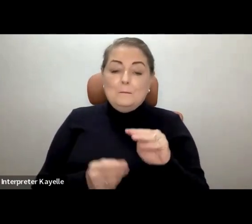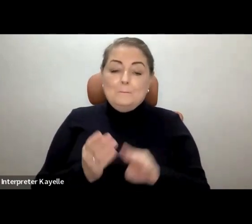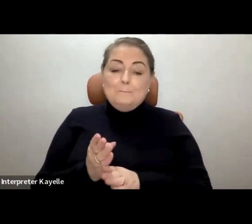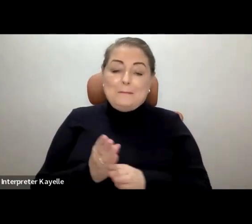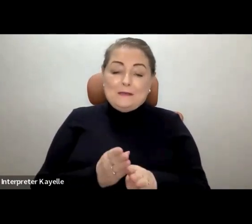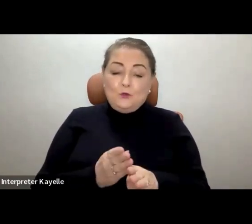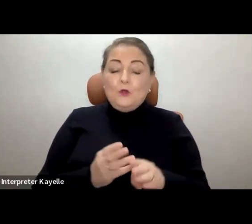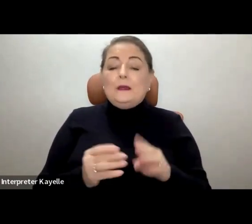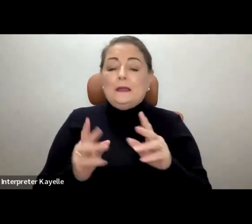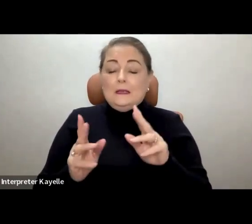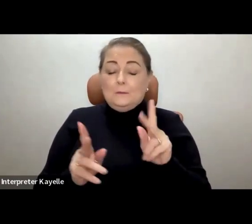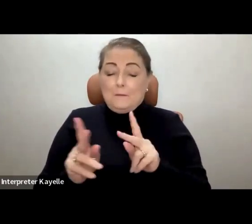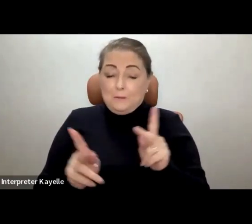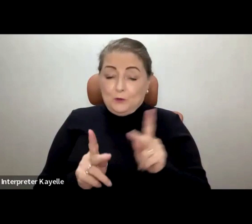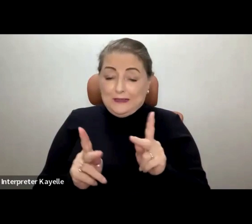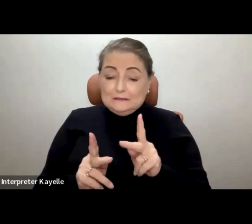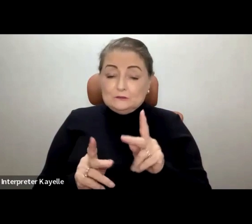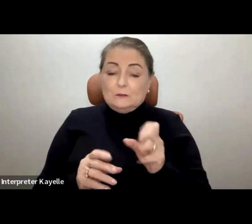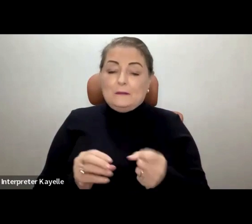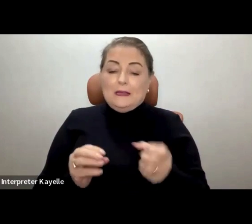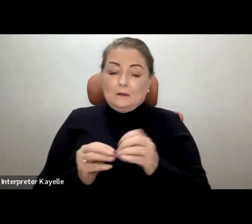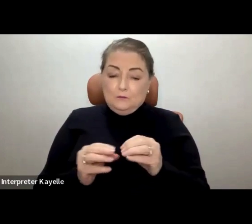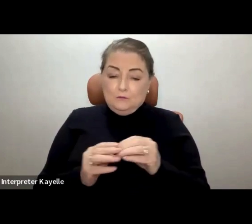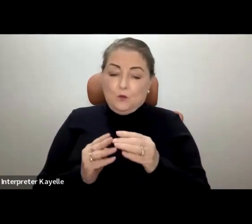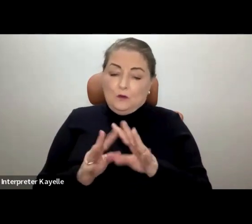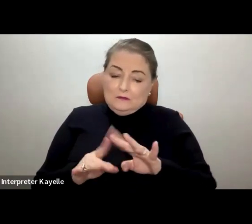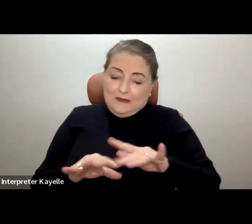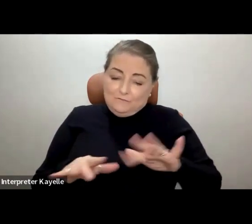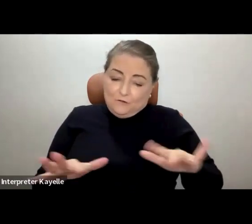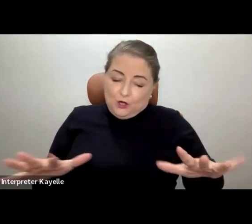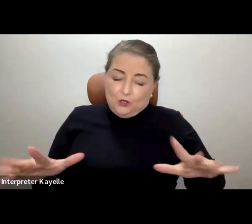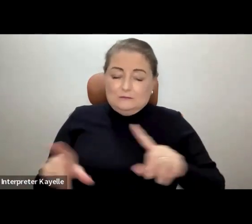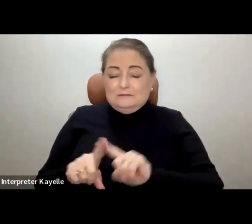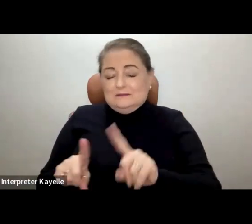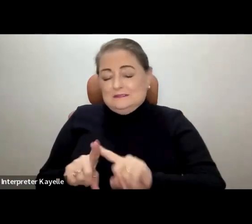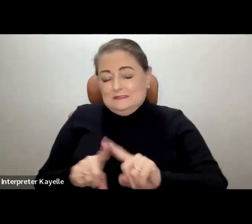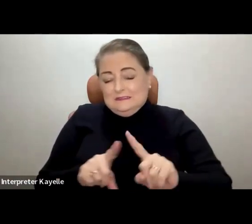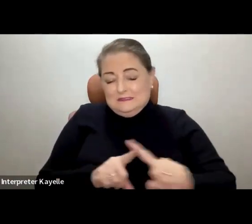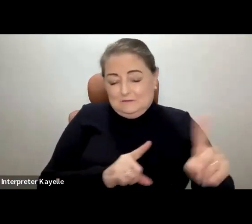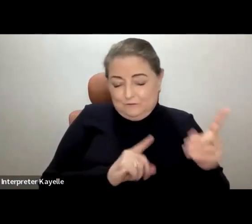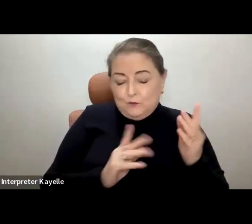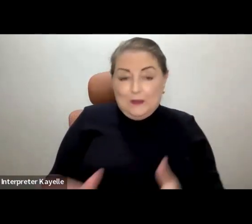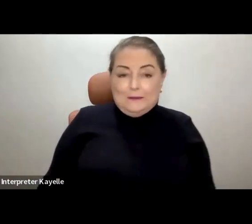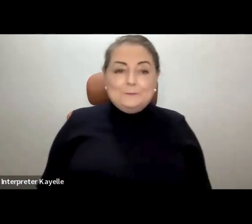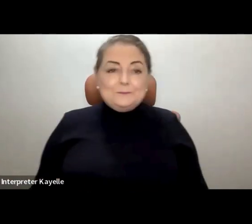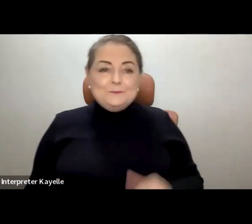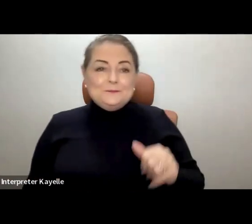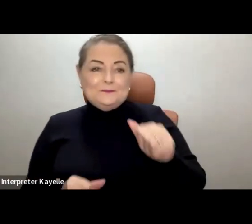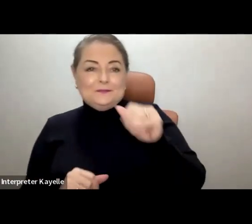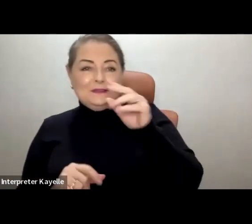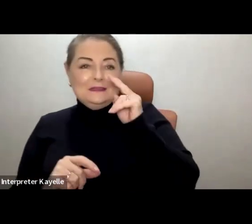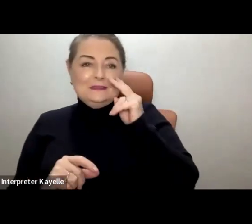and making our festival even more diverse in different ways. So that's something that can be looked for there. And sometimes